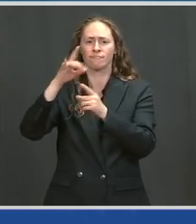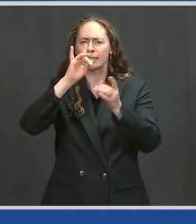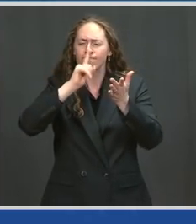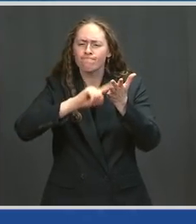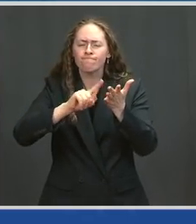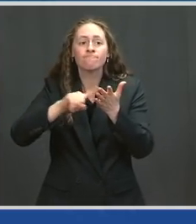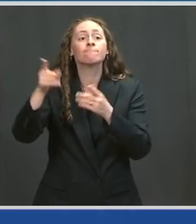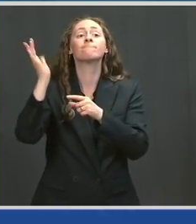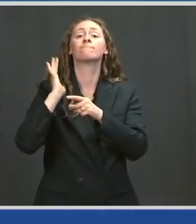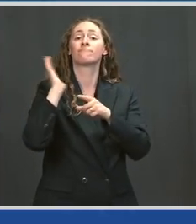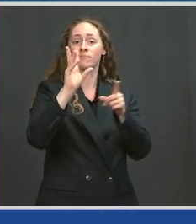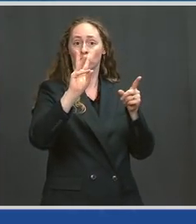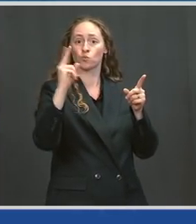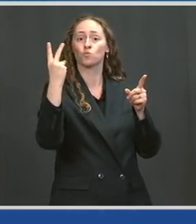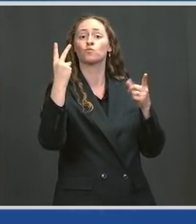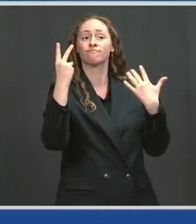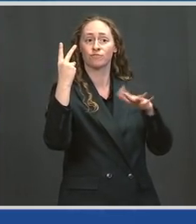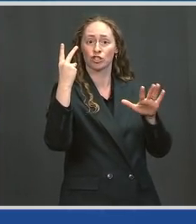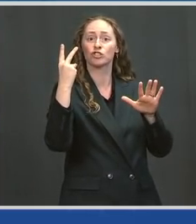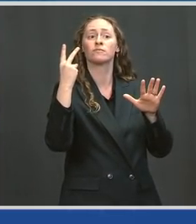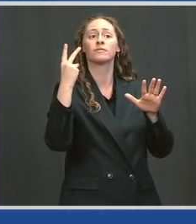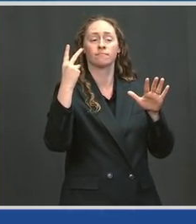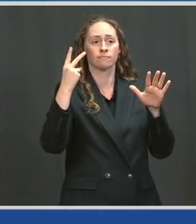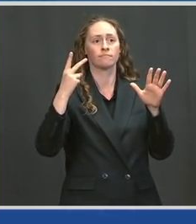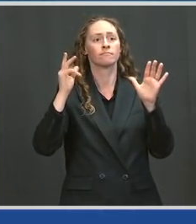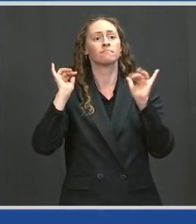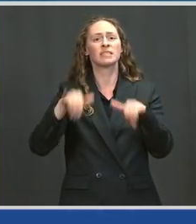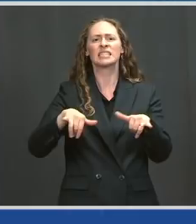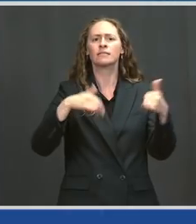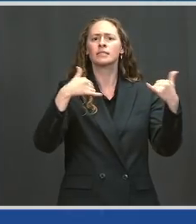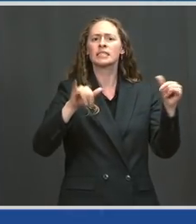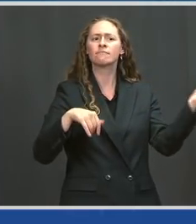Imagine all those hotels and dinners and mom-and-pop shops